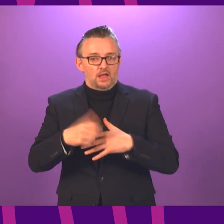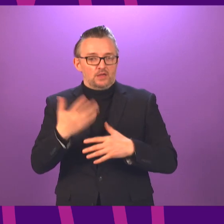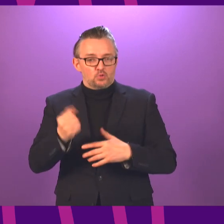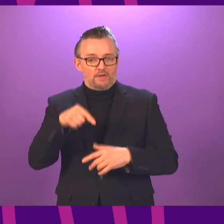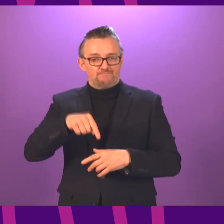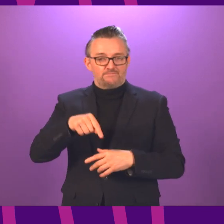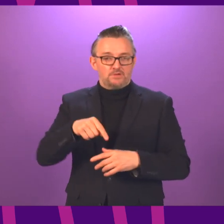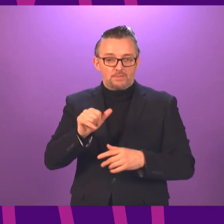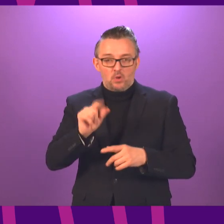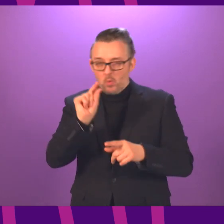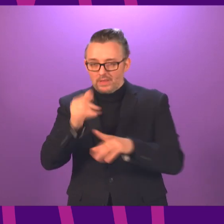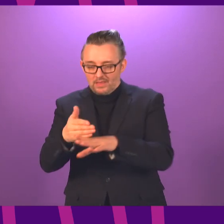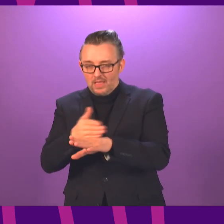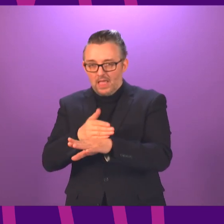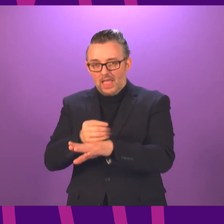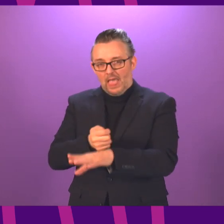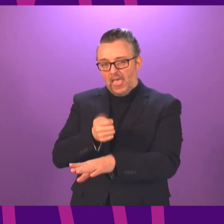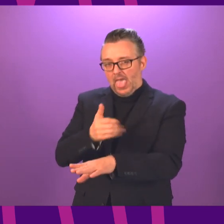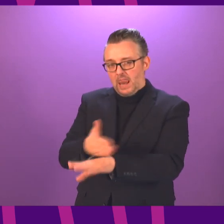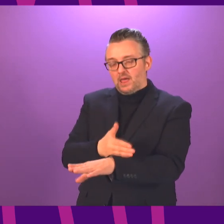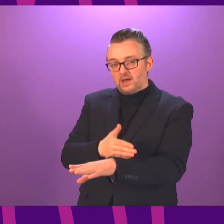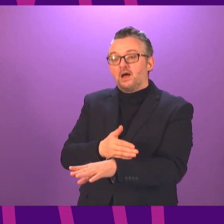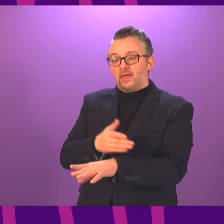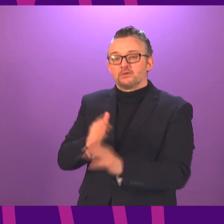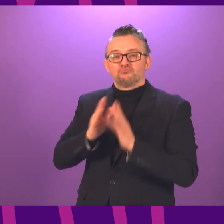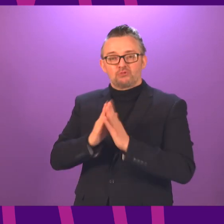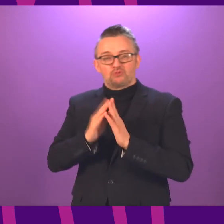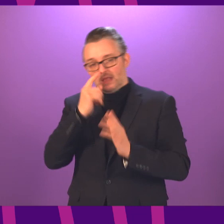a few days earlier.